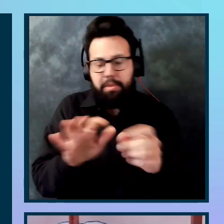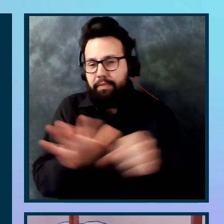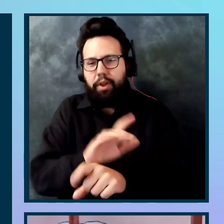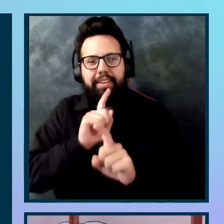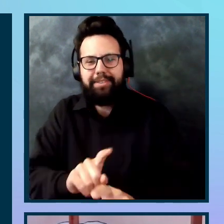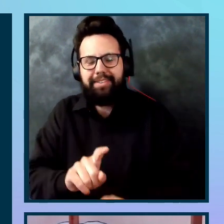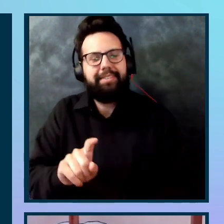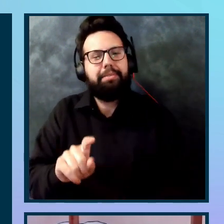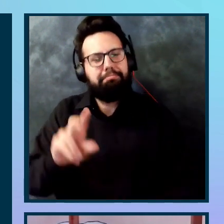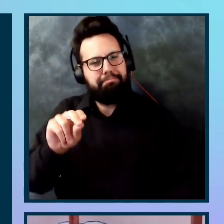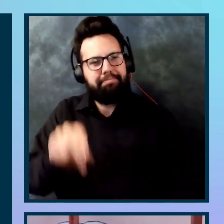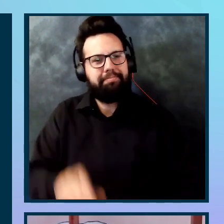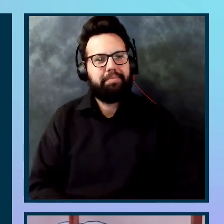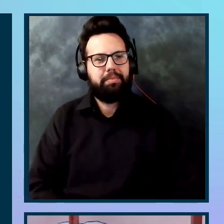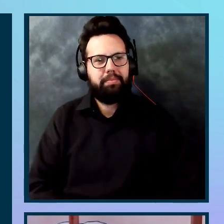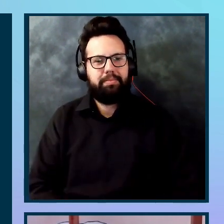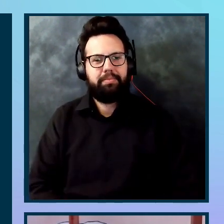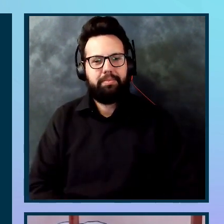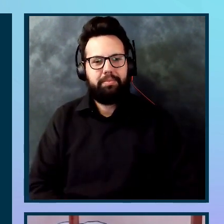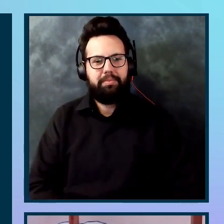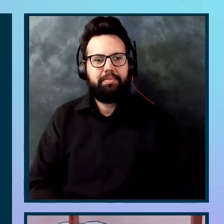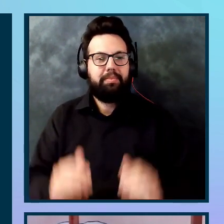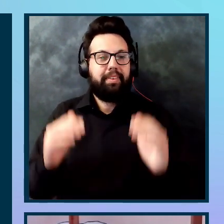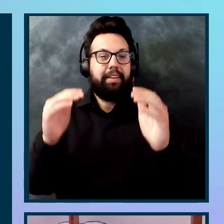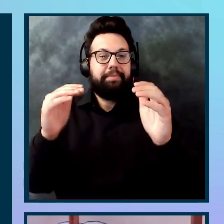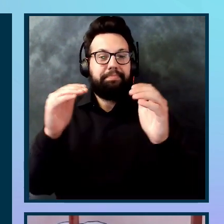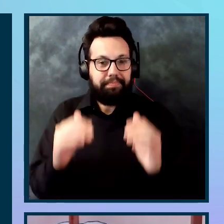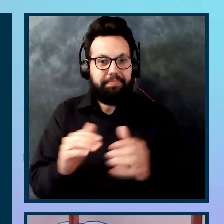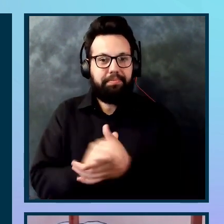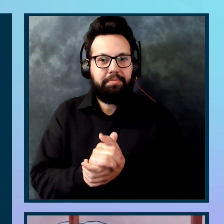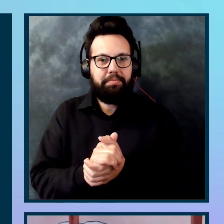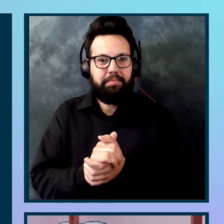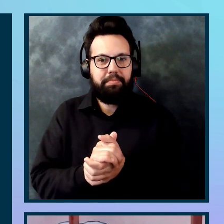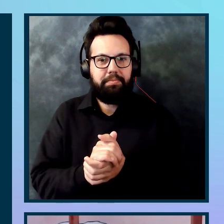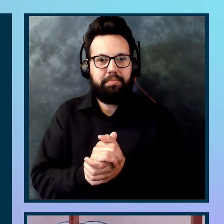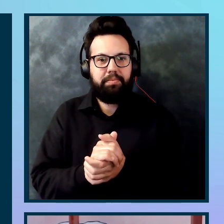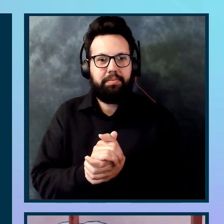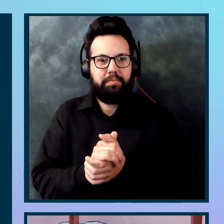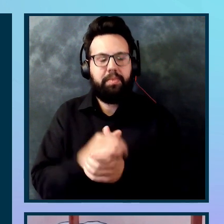so we tried a lot of these different approaches,